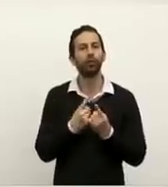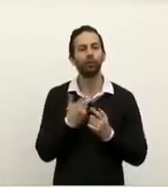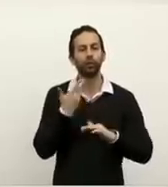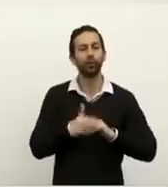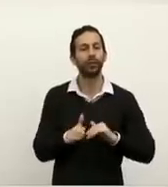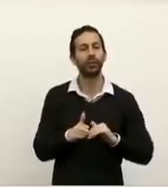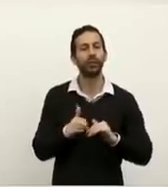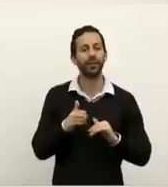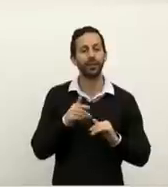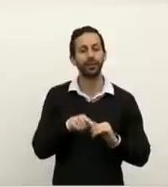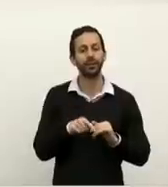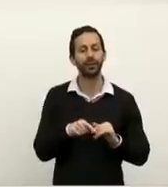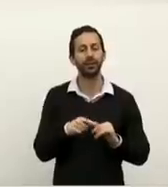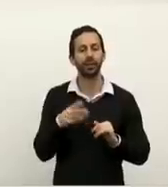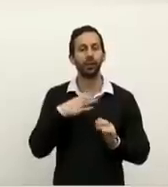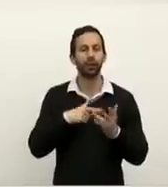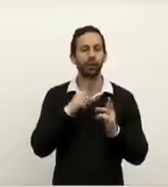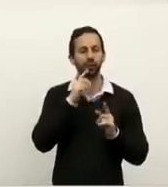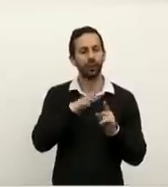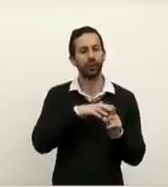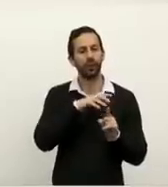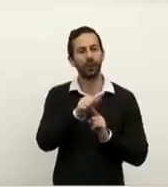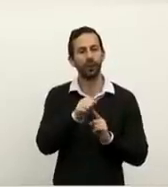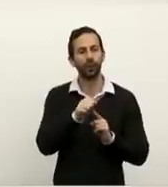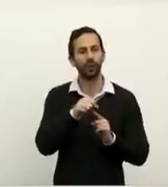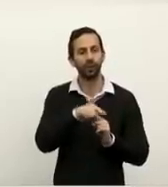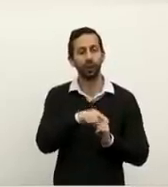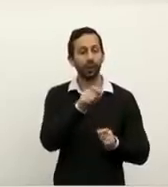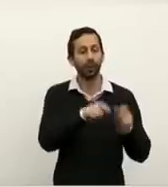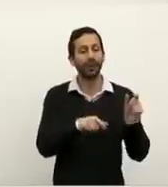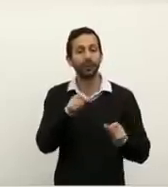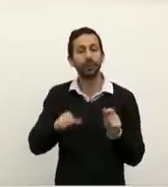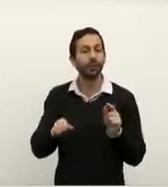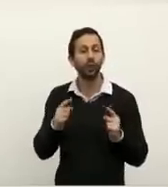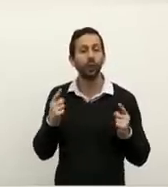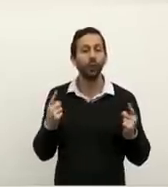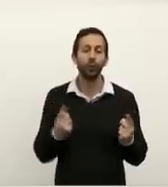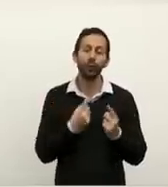is identify the participants who at this point,